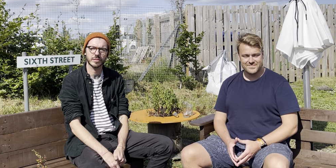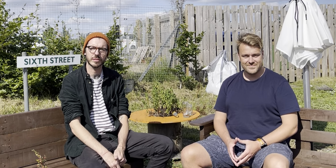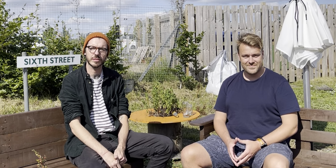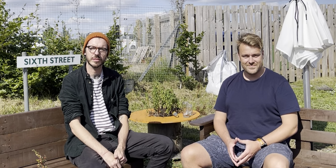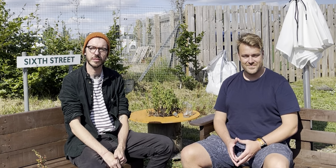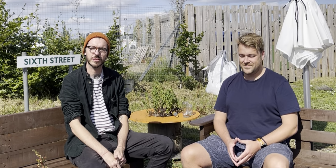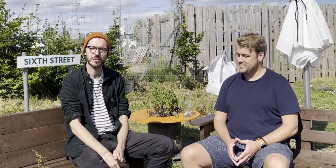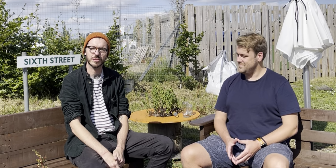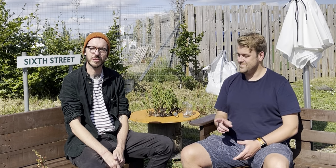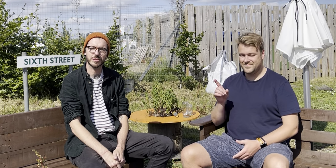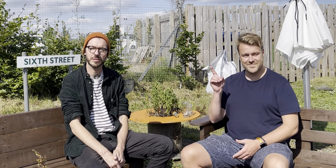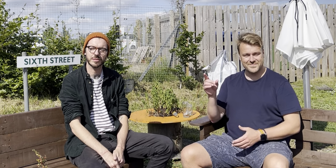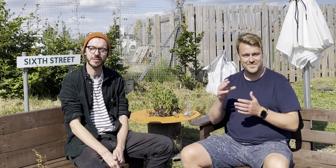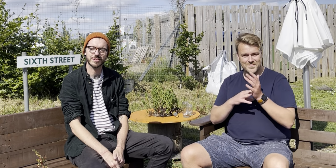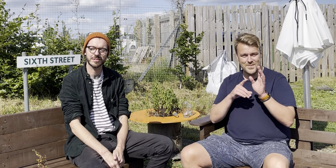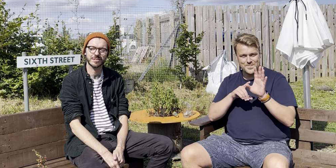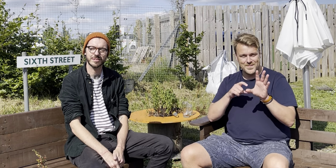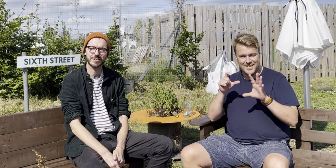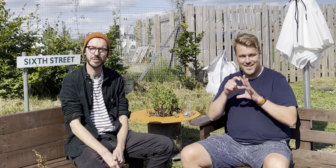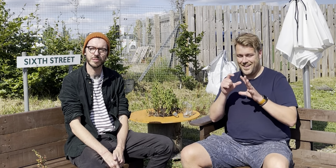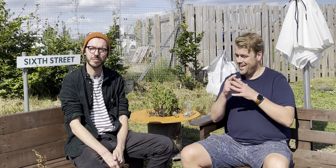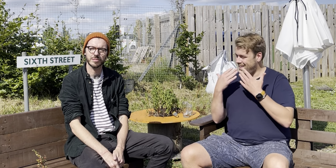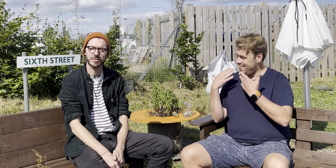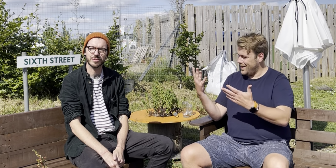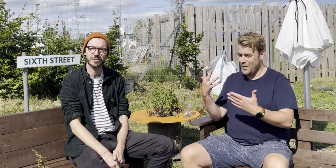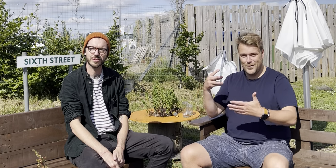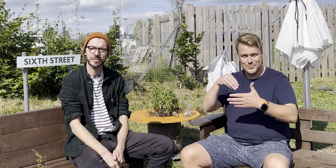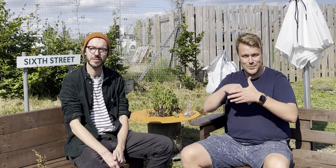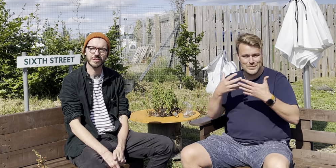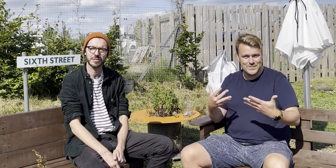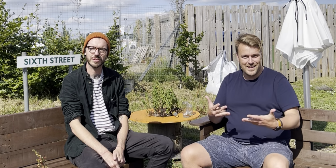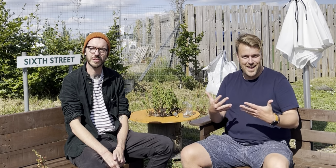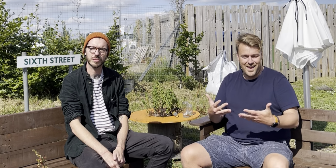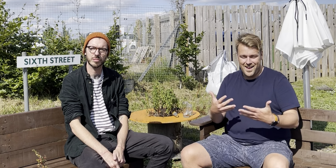thank you very much for joining us we're really delighted to have you here could we start with